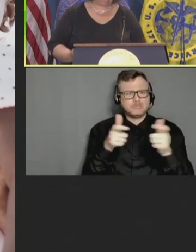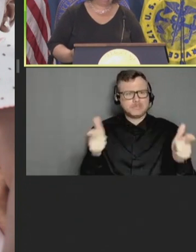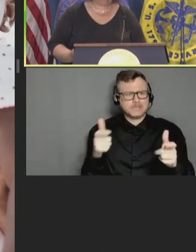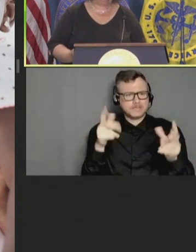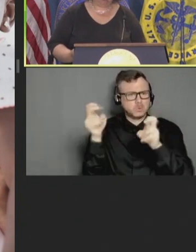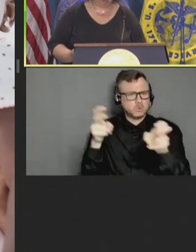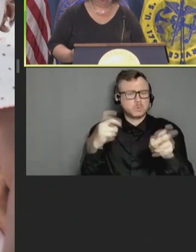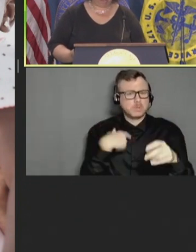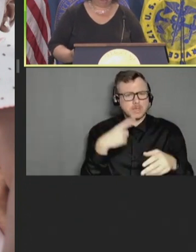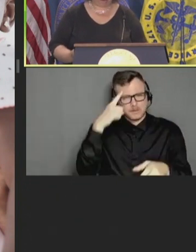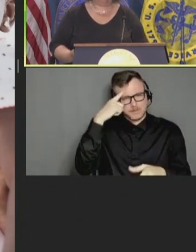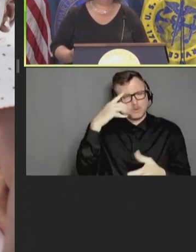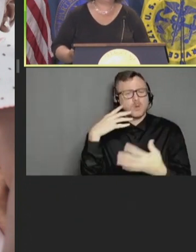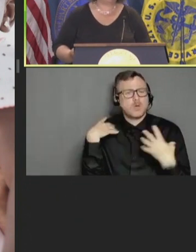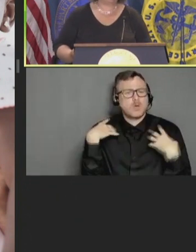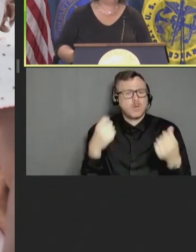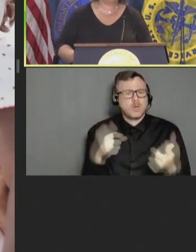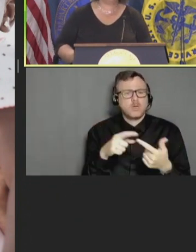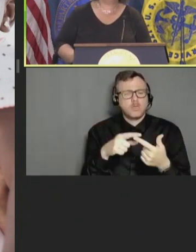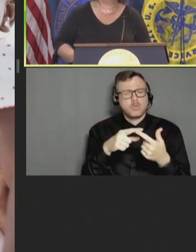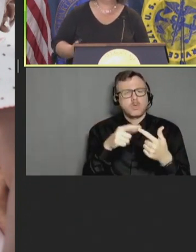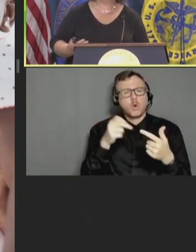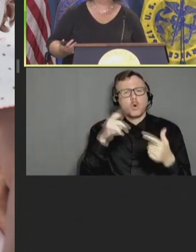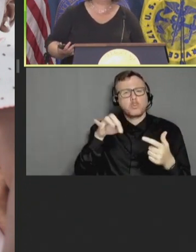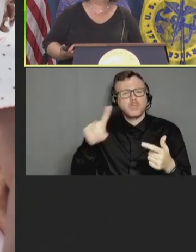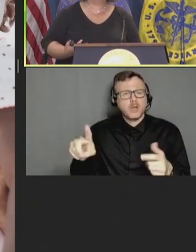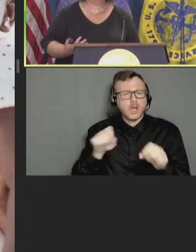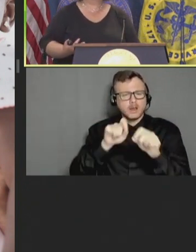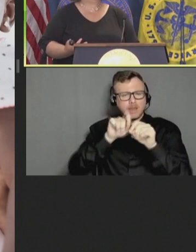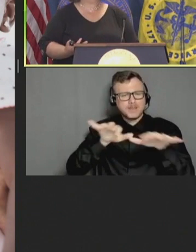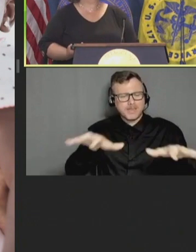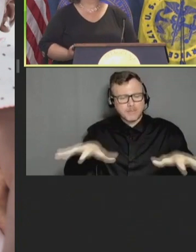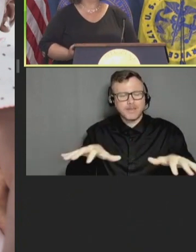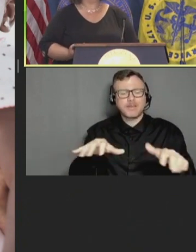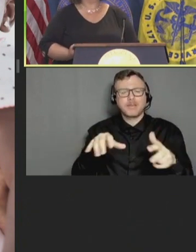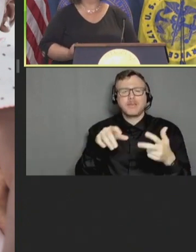the opioid epidemic chronic disease. Trying to figure out what we're doing around long COVID,